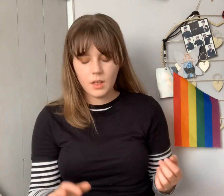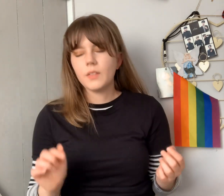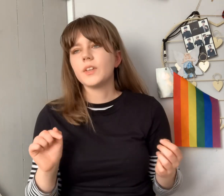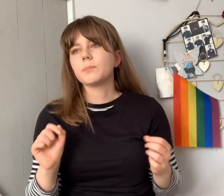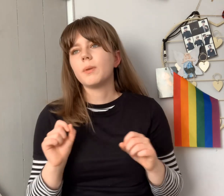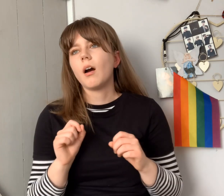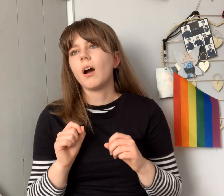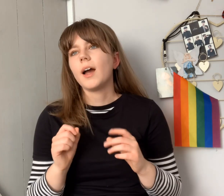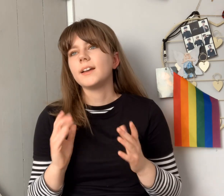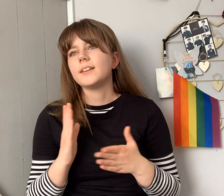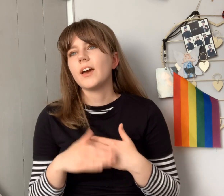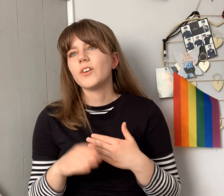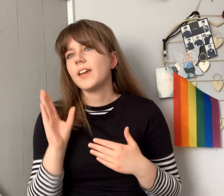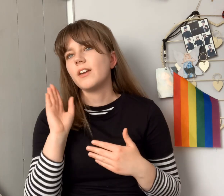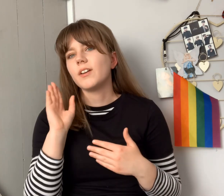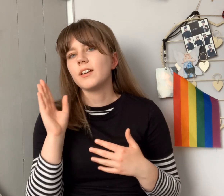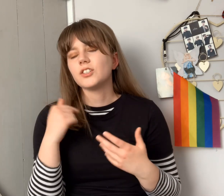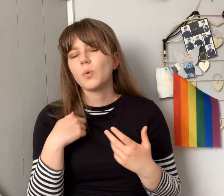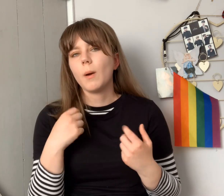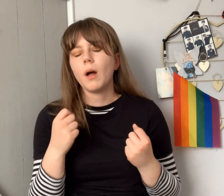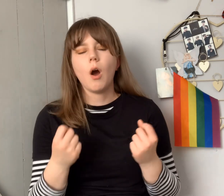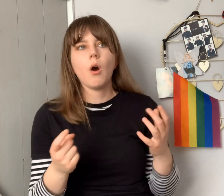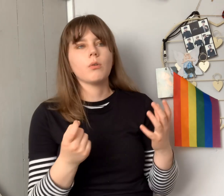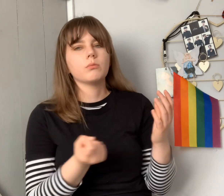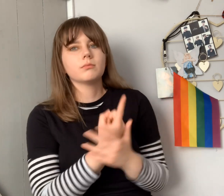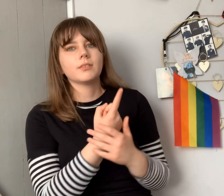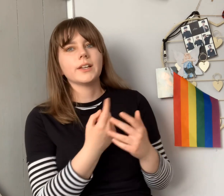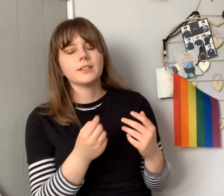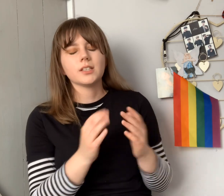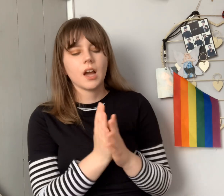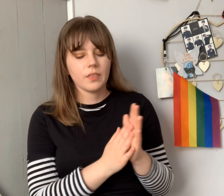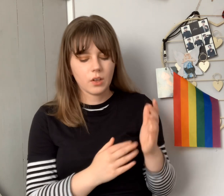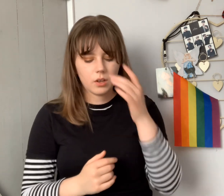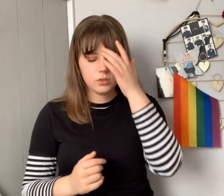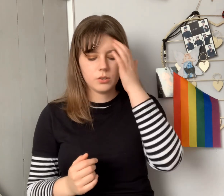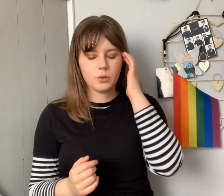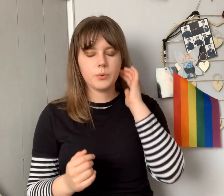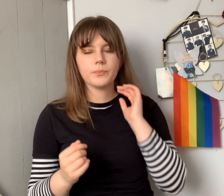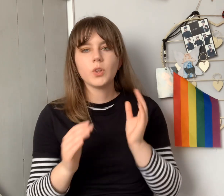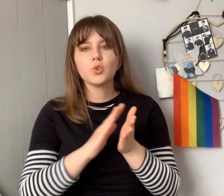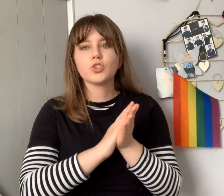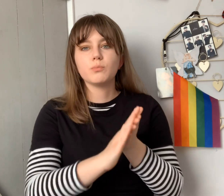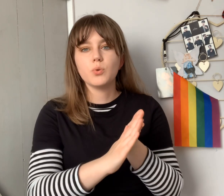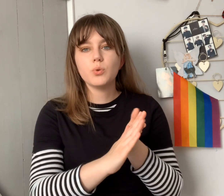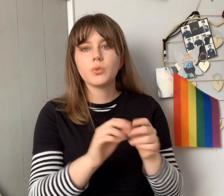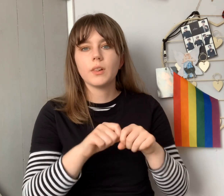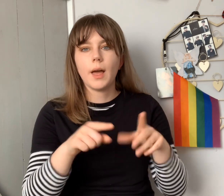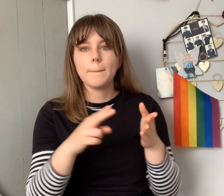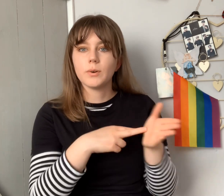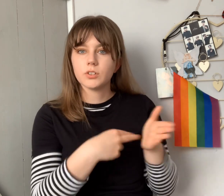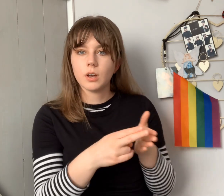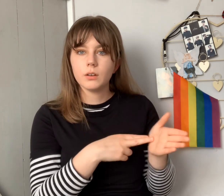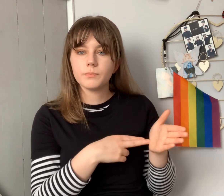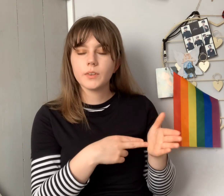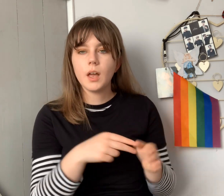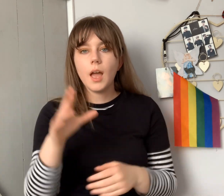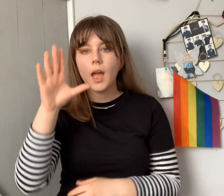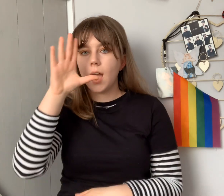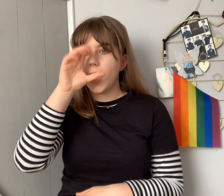This part I never hear it so I'm like 'Oh I need to sign that' "Smooth like butter"